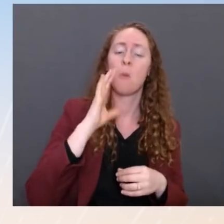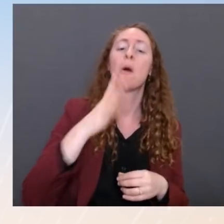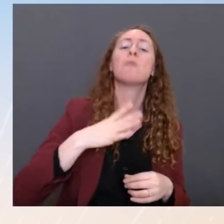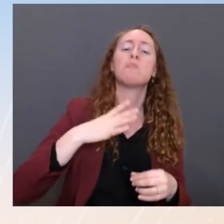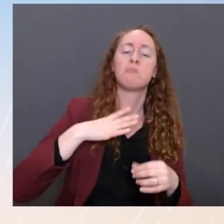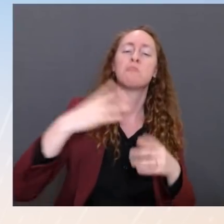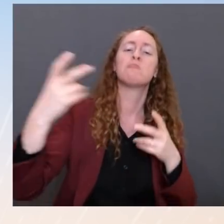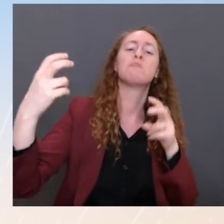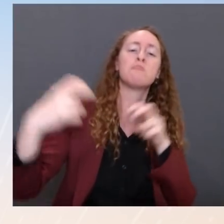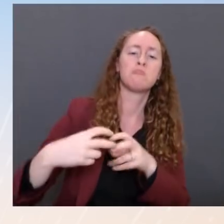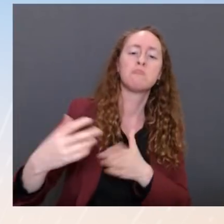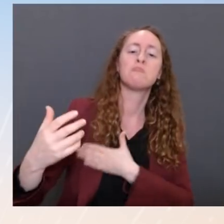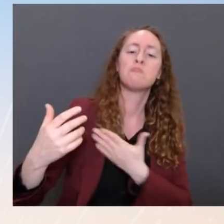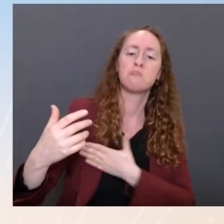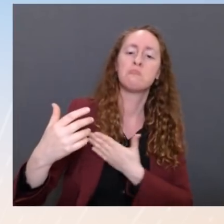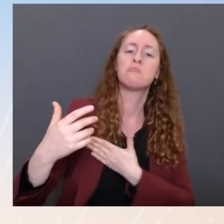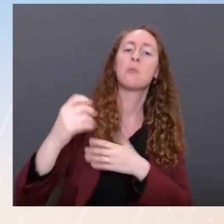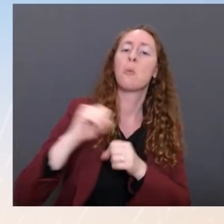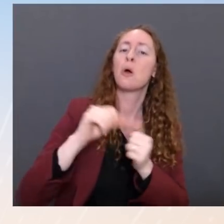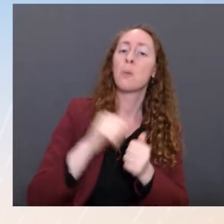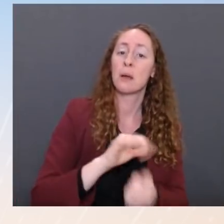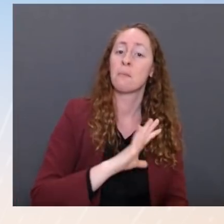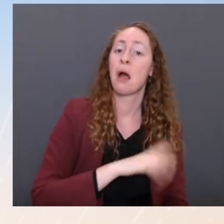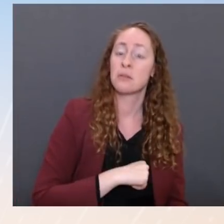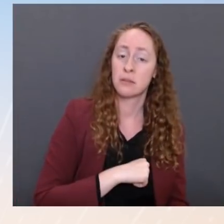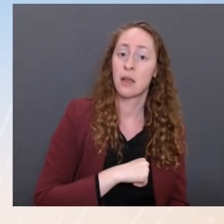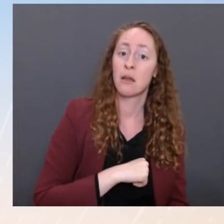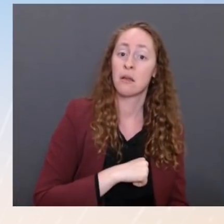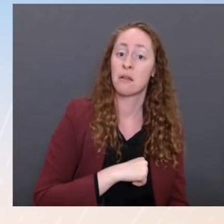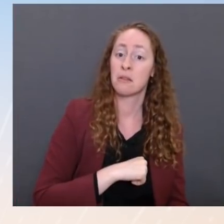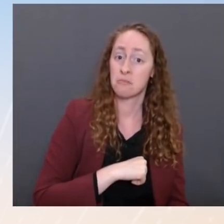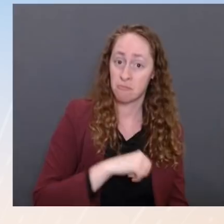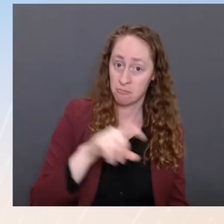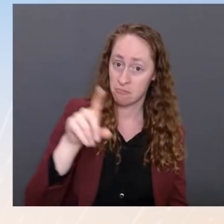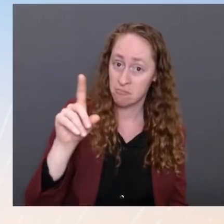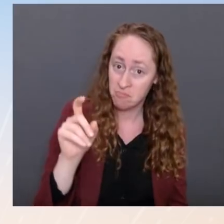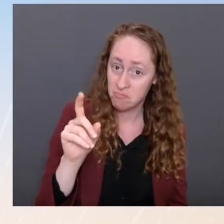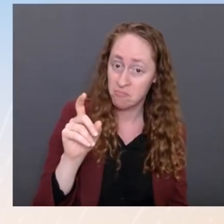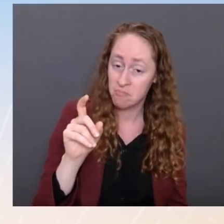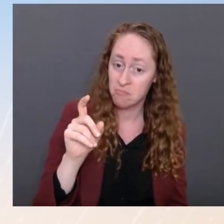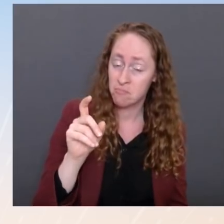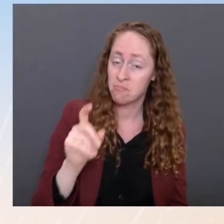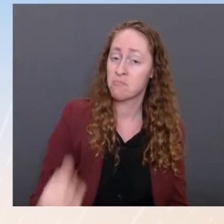over some examination of, for example, the bullet that killed Shireen.